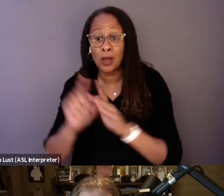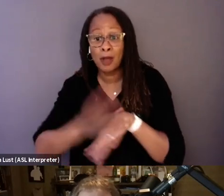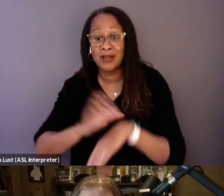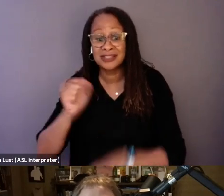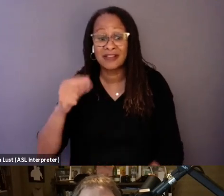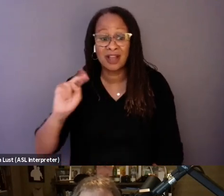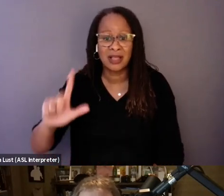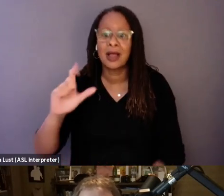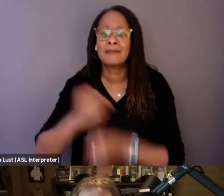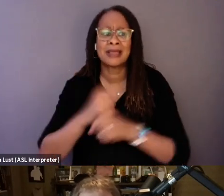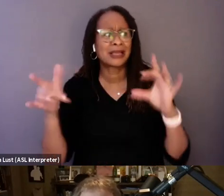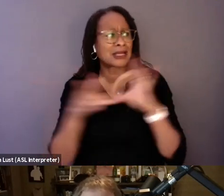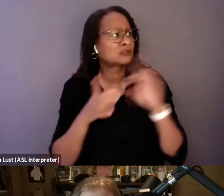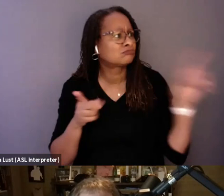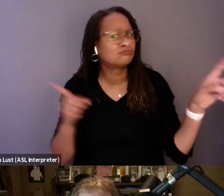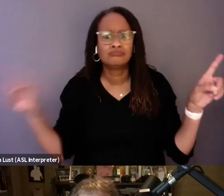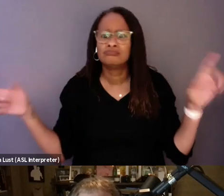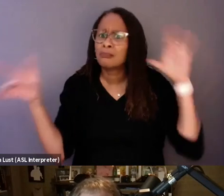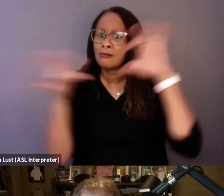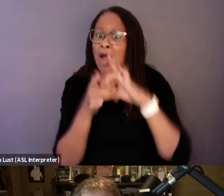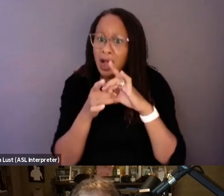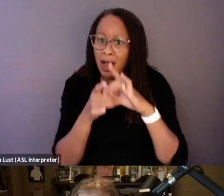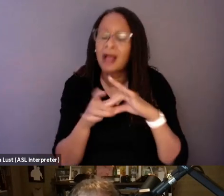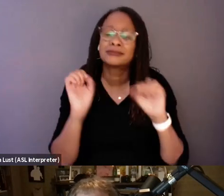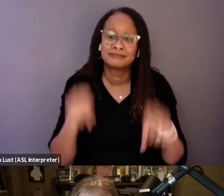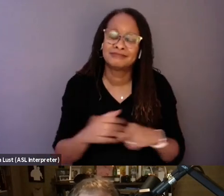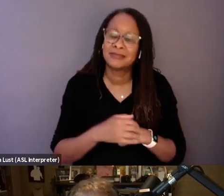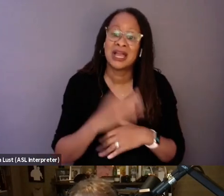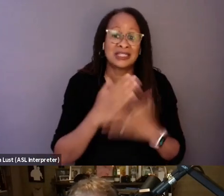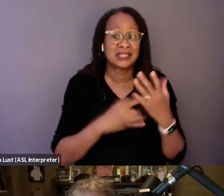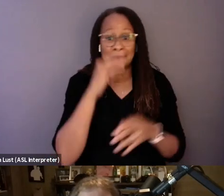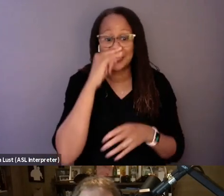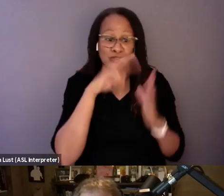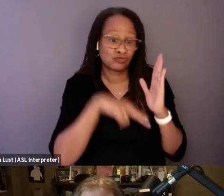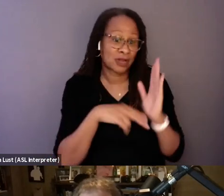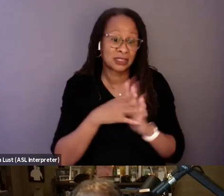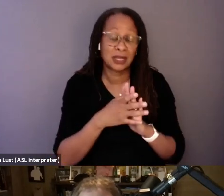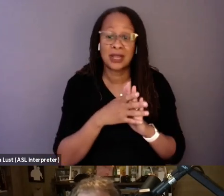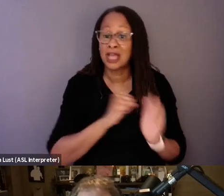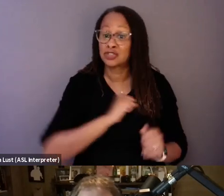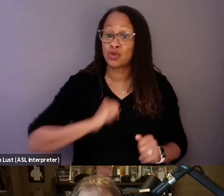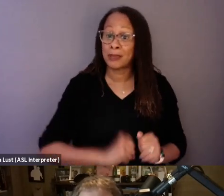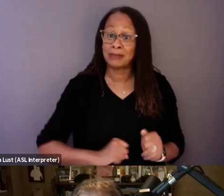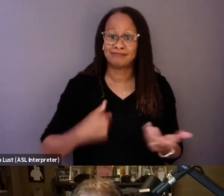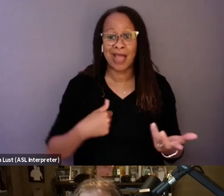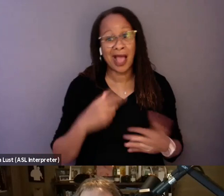I made the connection and there were the... Listen, some kids read Superman, I read National Lampoon.